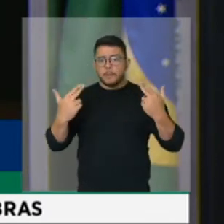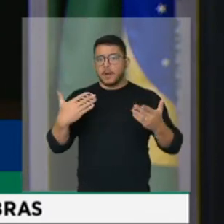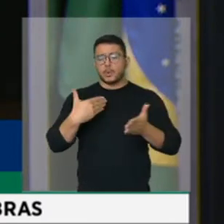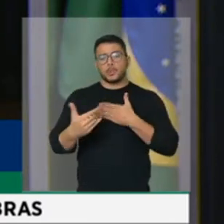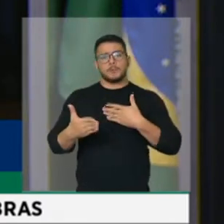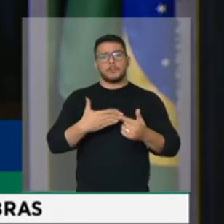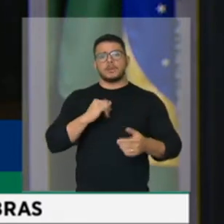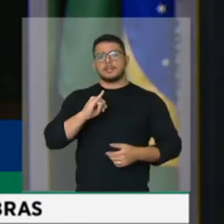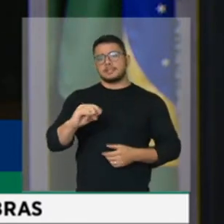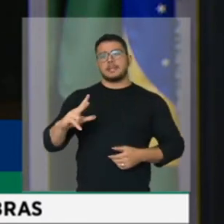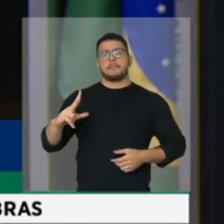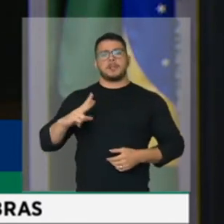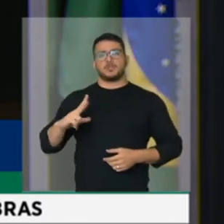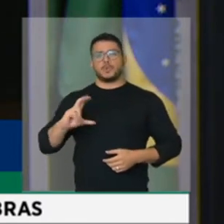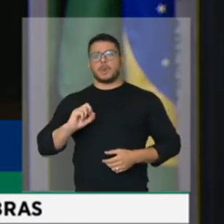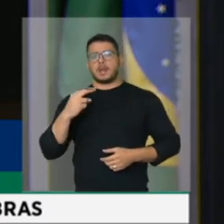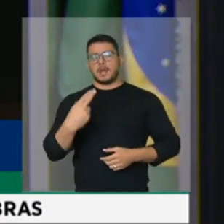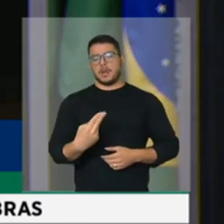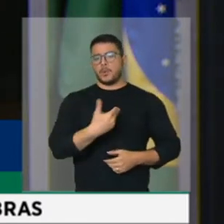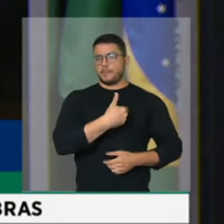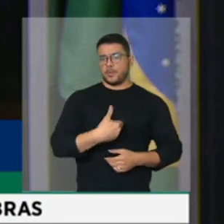TARIFÁRIO BRASILEIRO MECANISMOS DE TARIFA SOCIAL, MECANISMO DE COMPENSAÇÃO